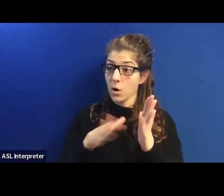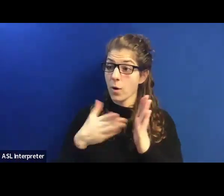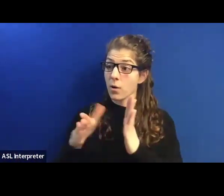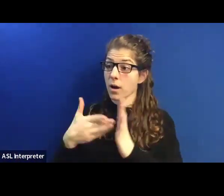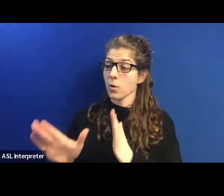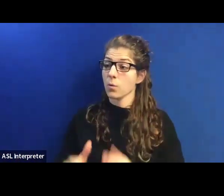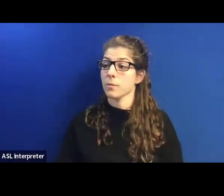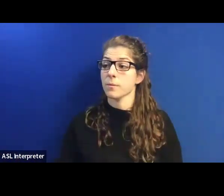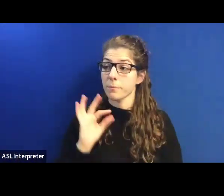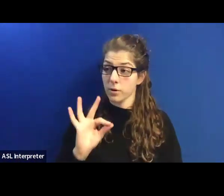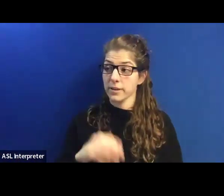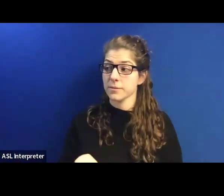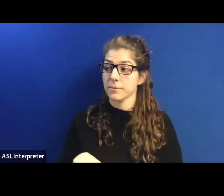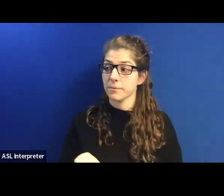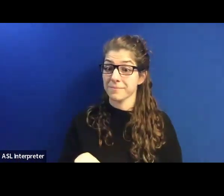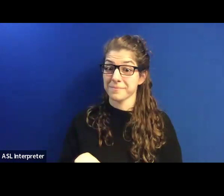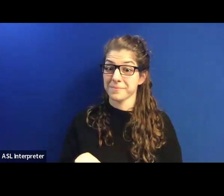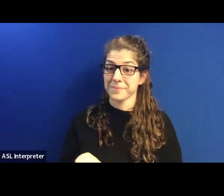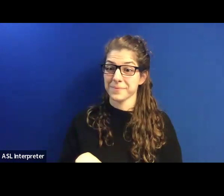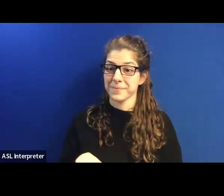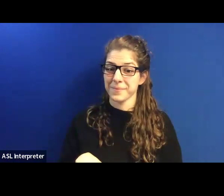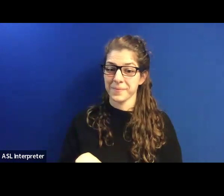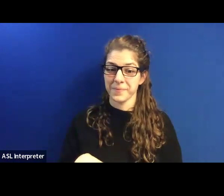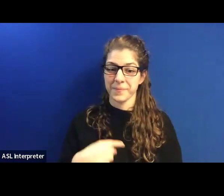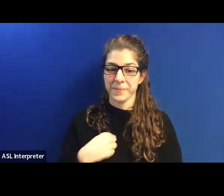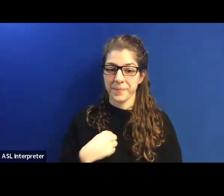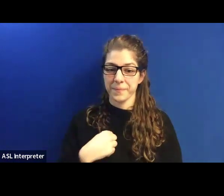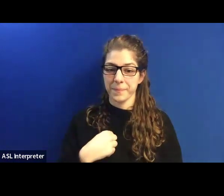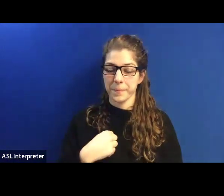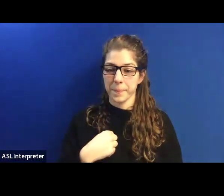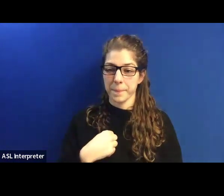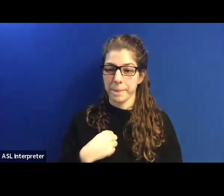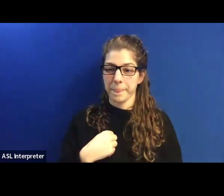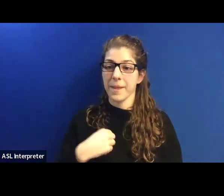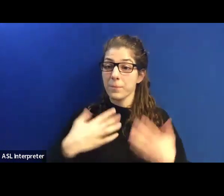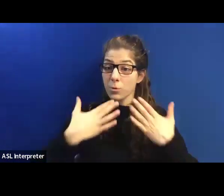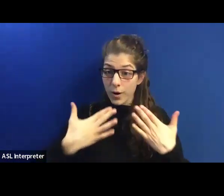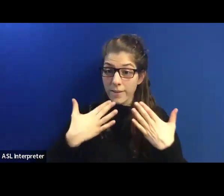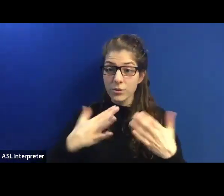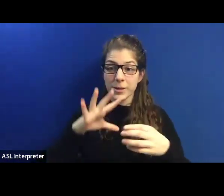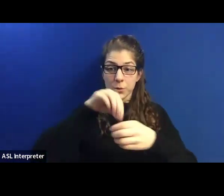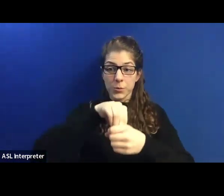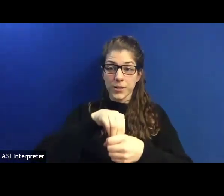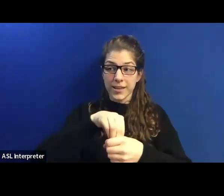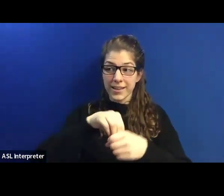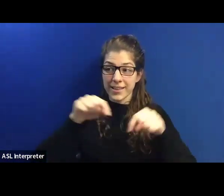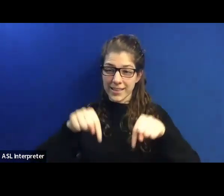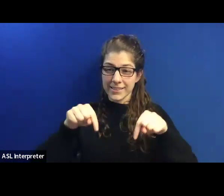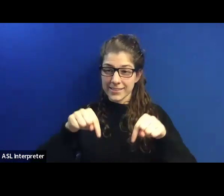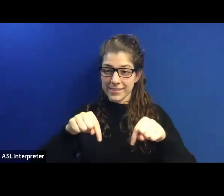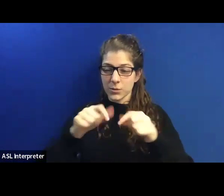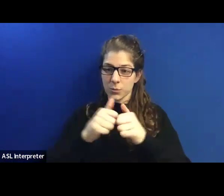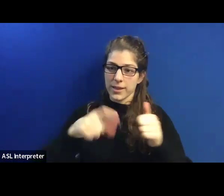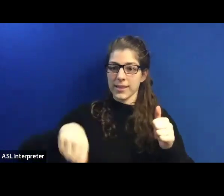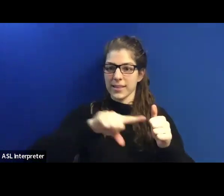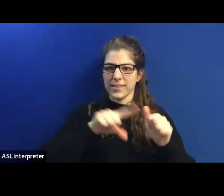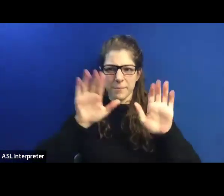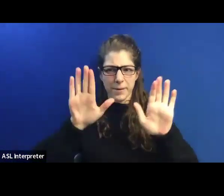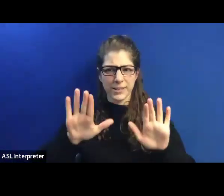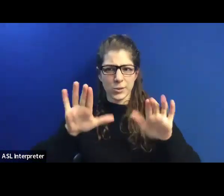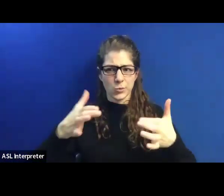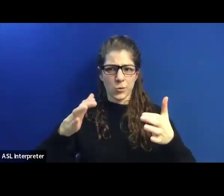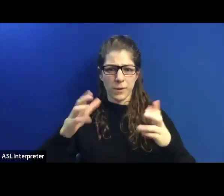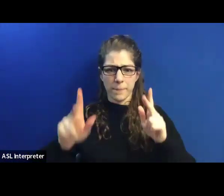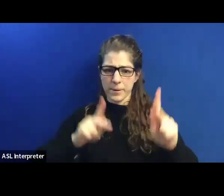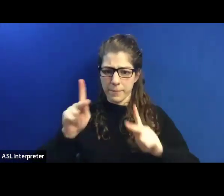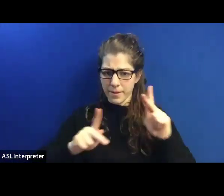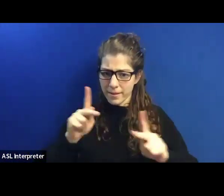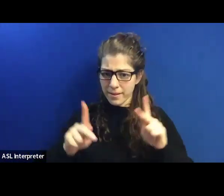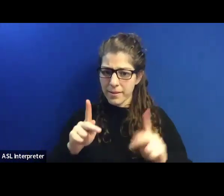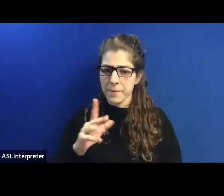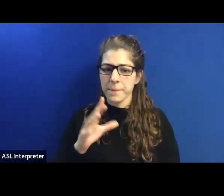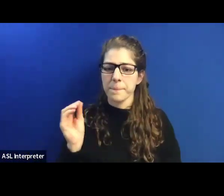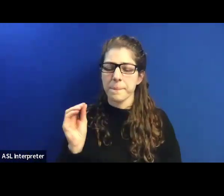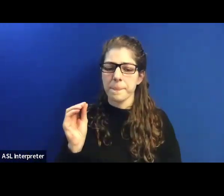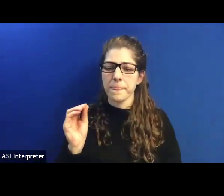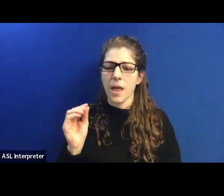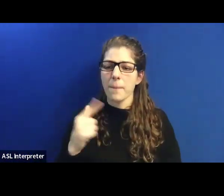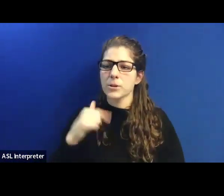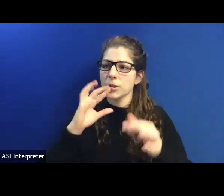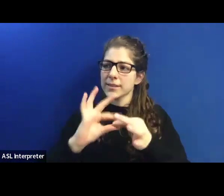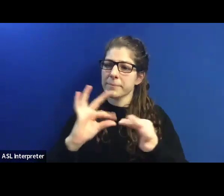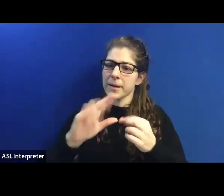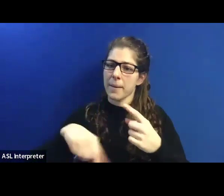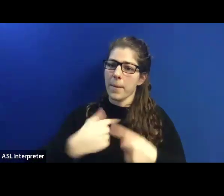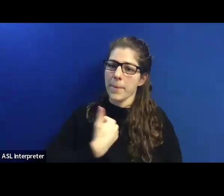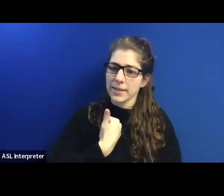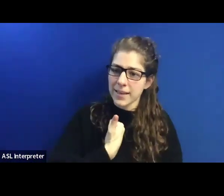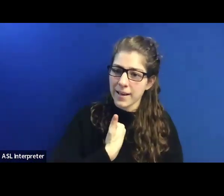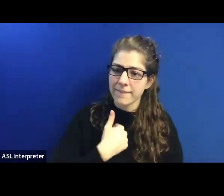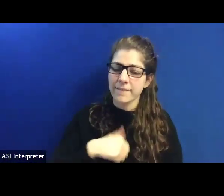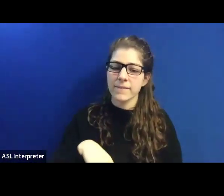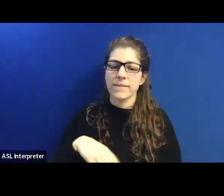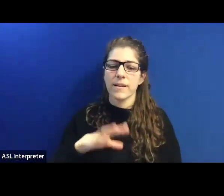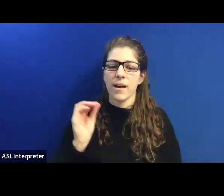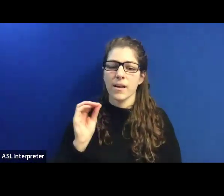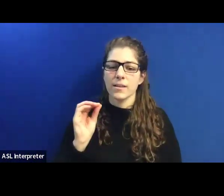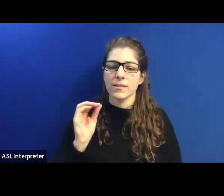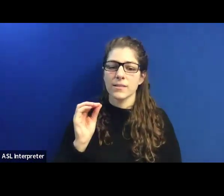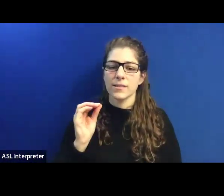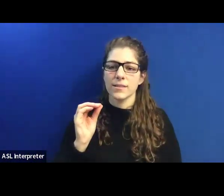So first of all, I'm very grateful to be included in this amongst these esteemed group of ladies and I'm just going to speak a little bit about myself, and probably share a few thoughts.